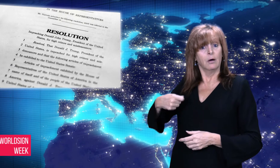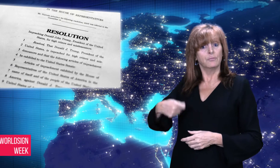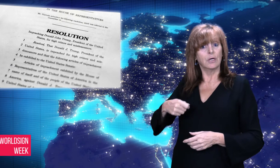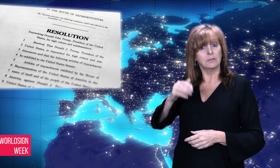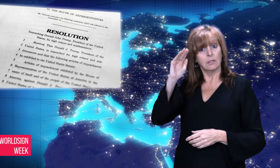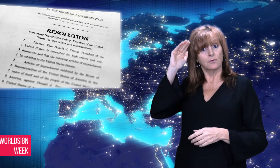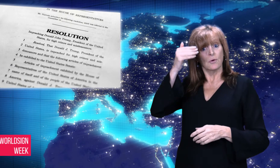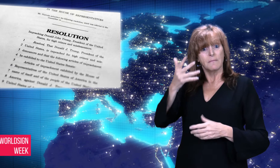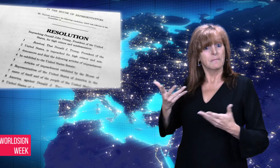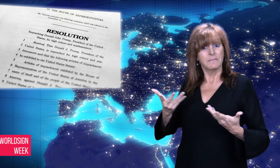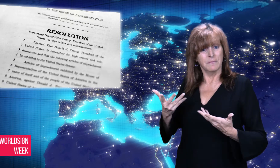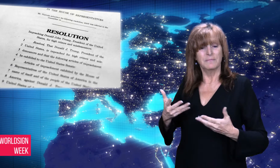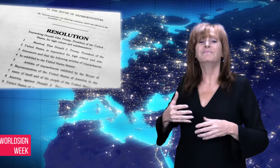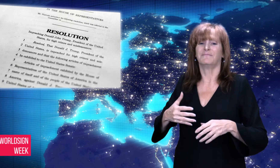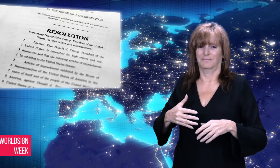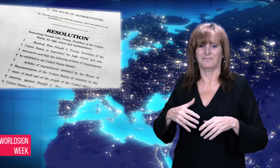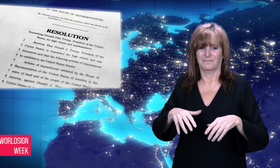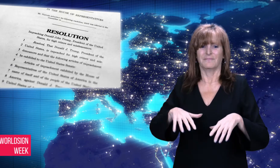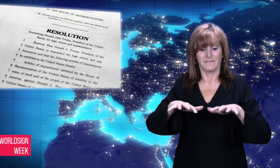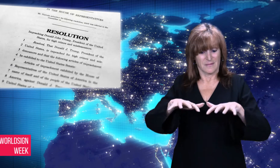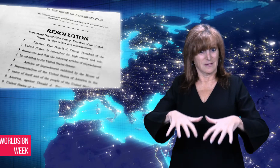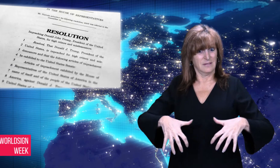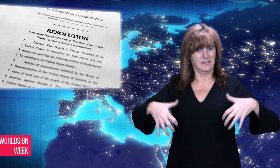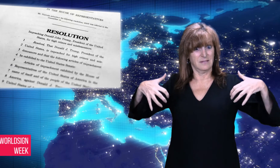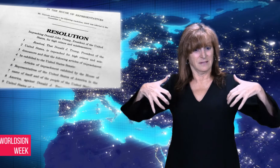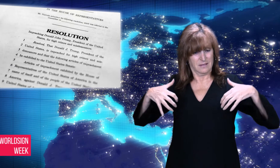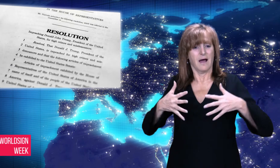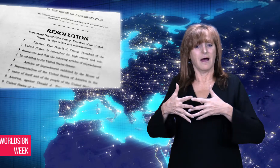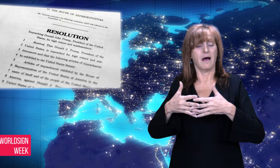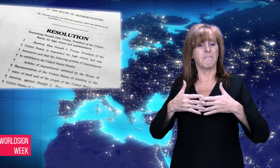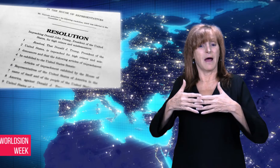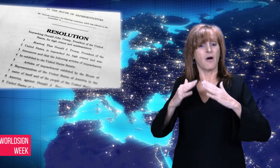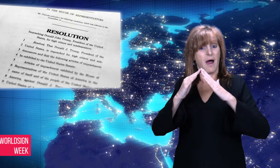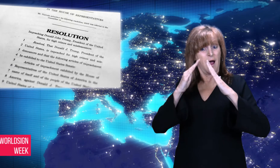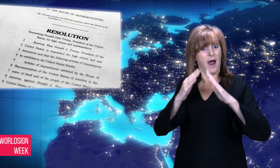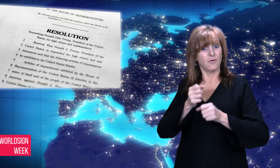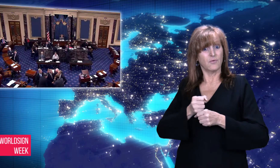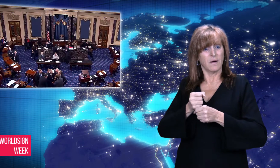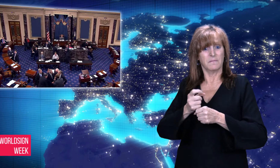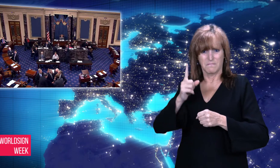US House of Representatives needs to take a formal